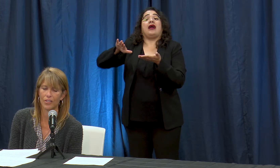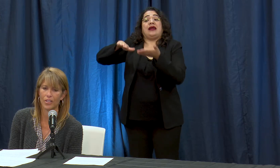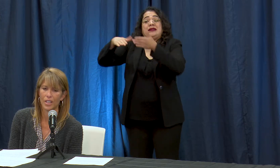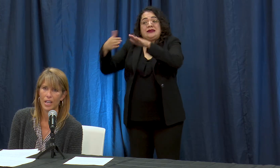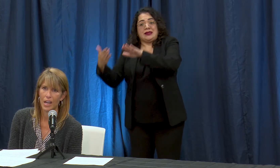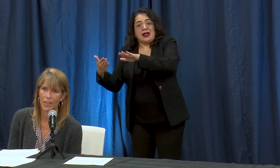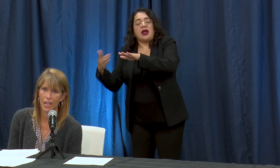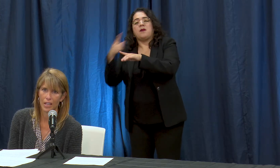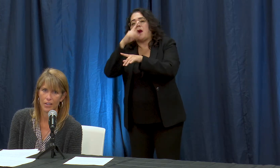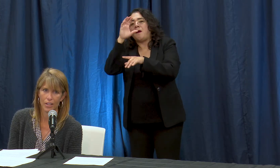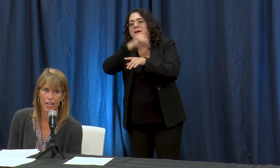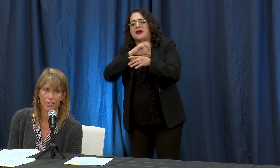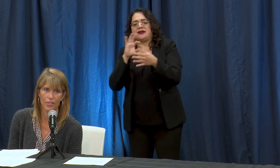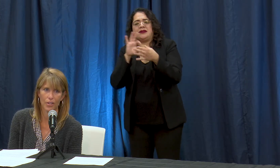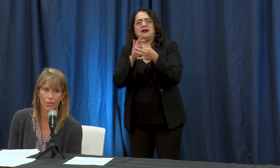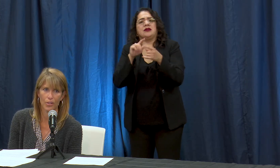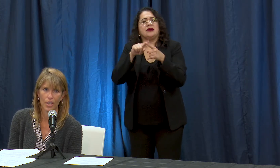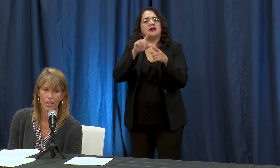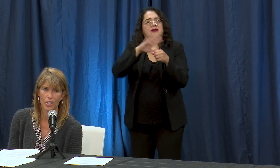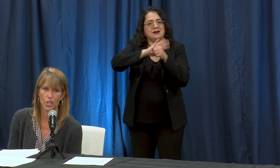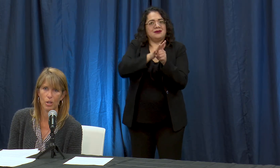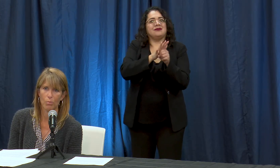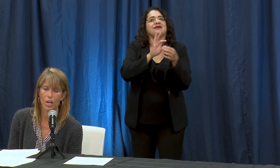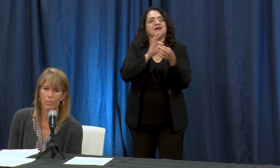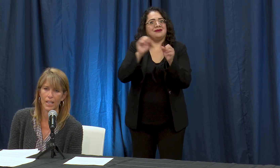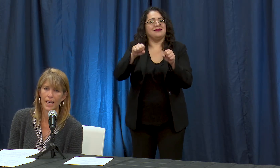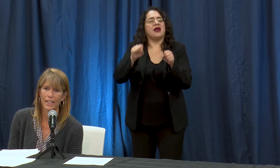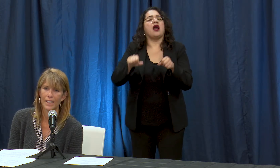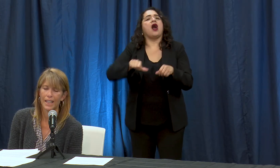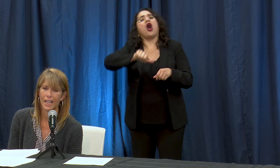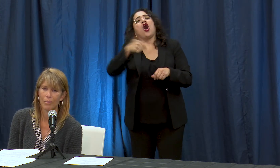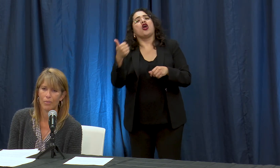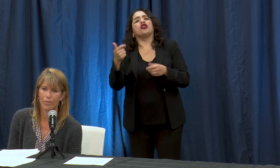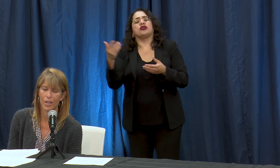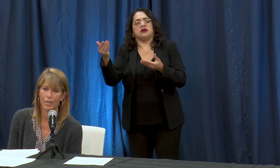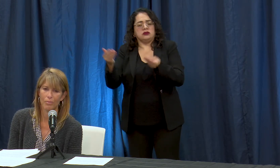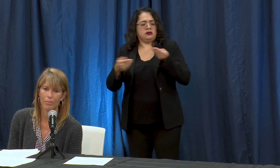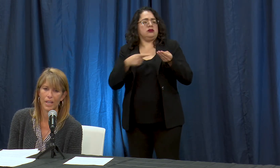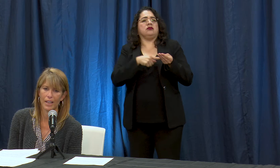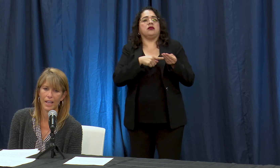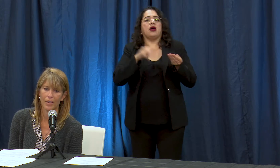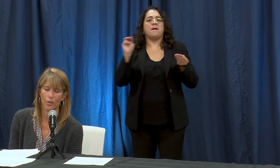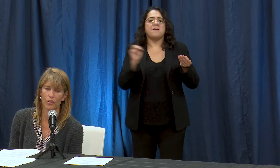and then in other cases those they showed up on Monday and those